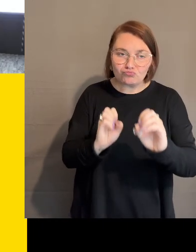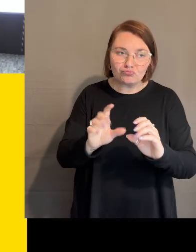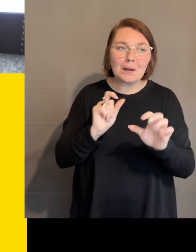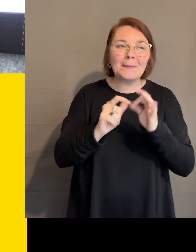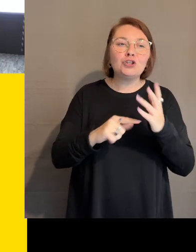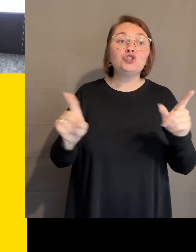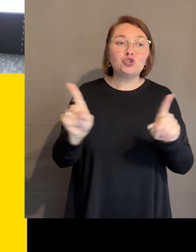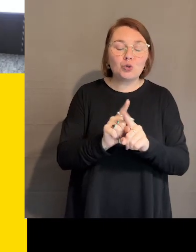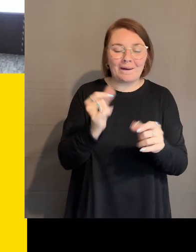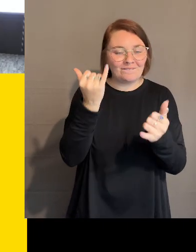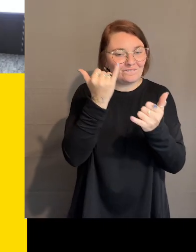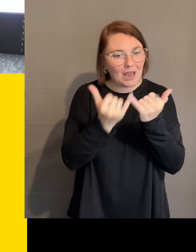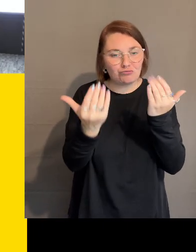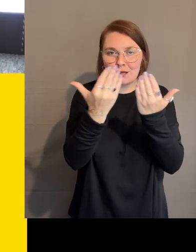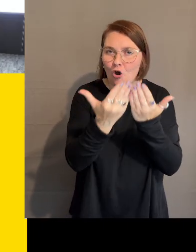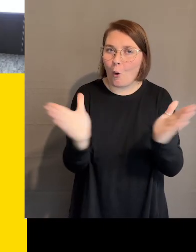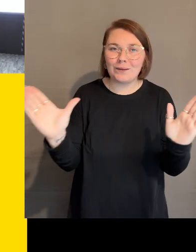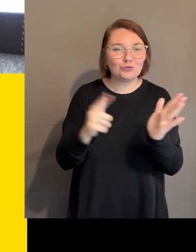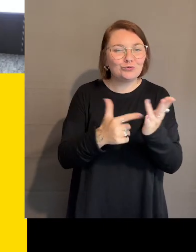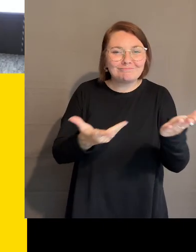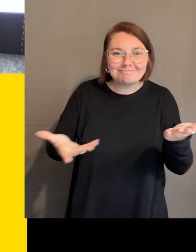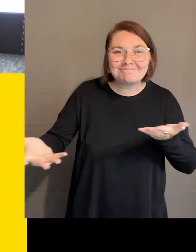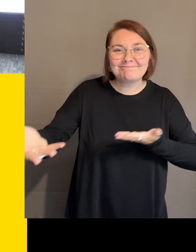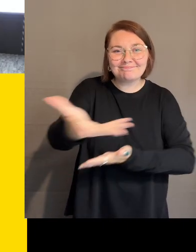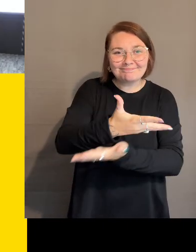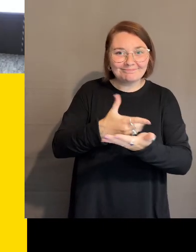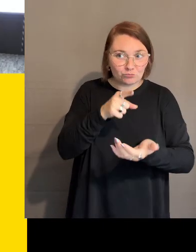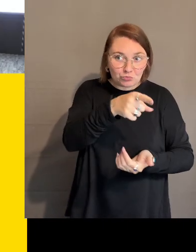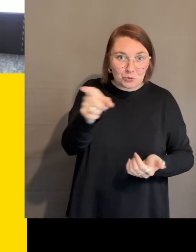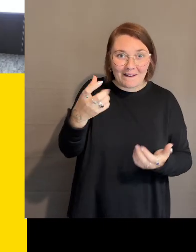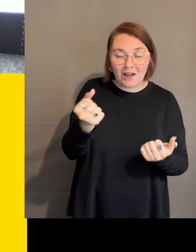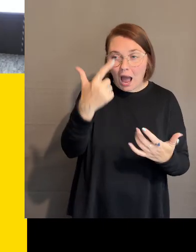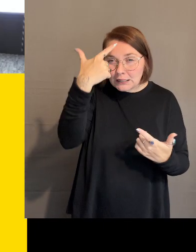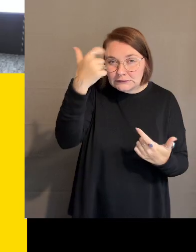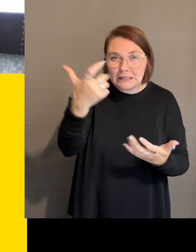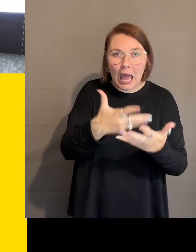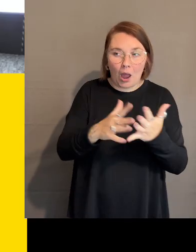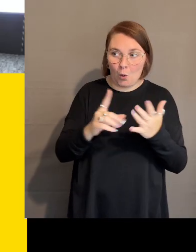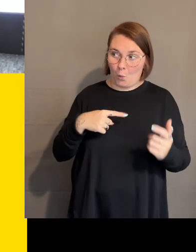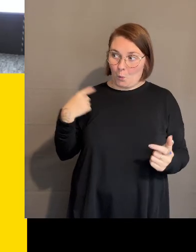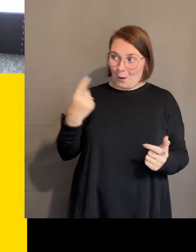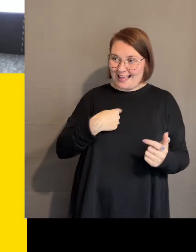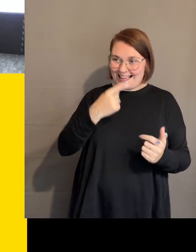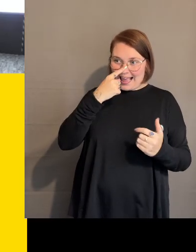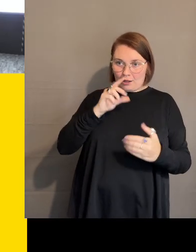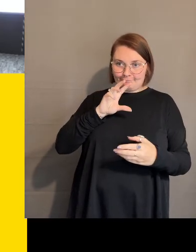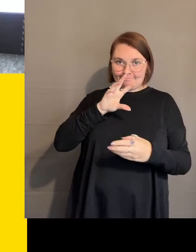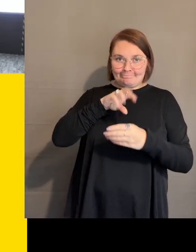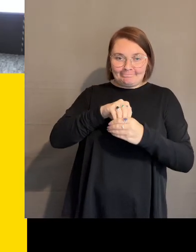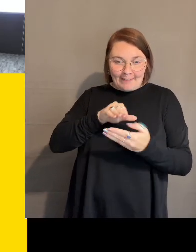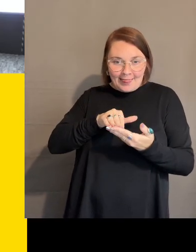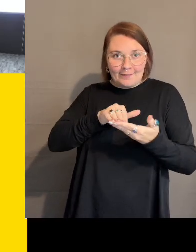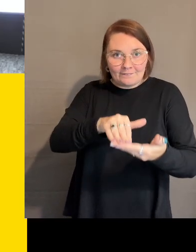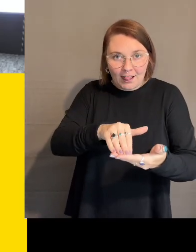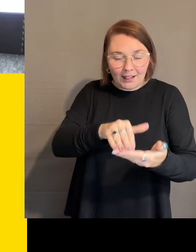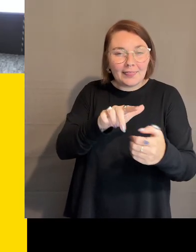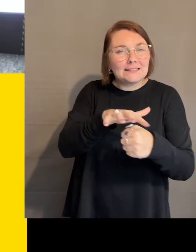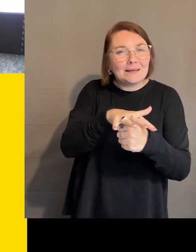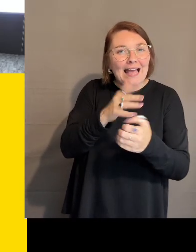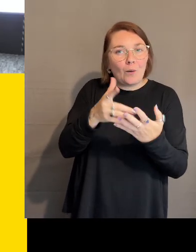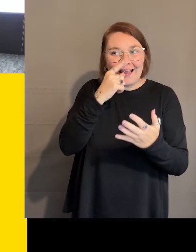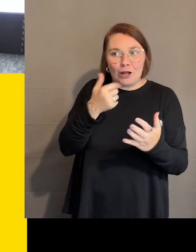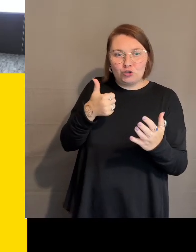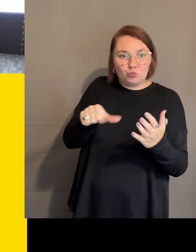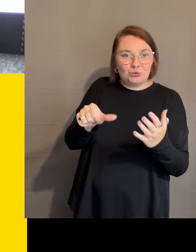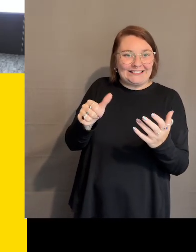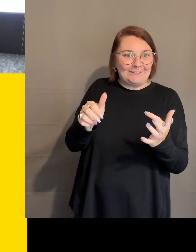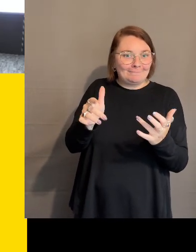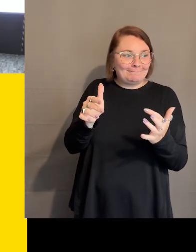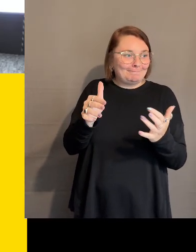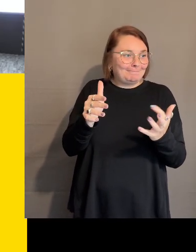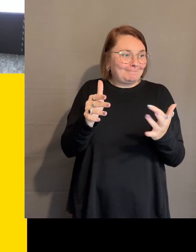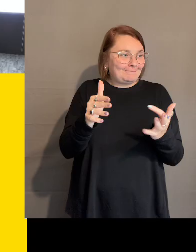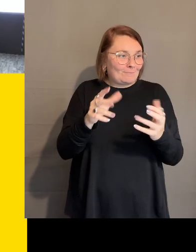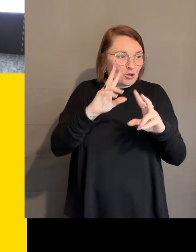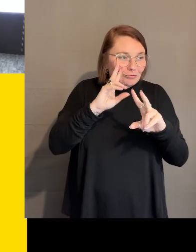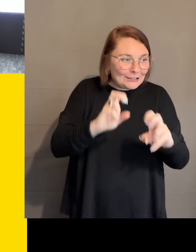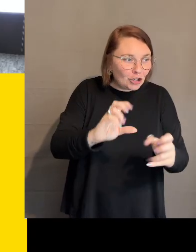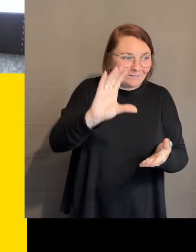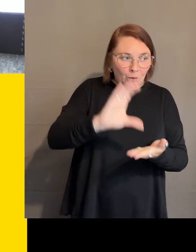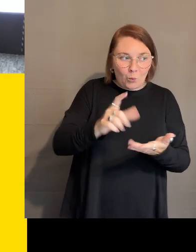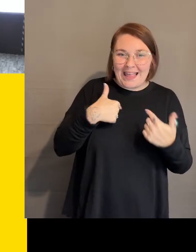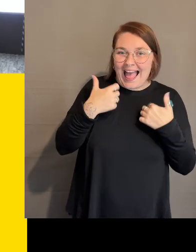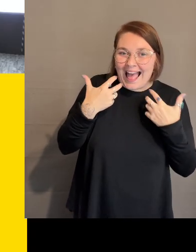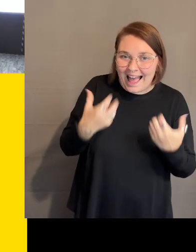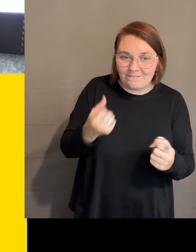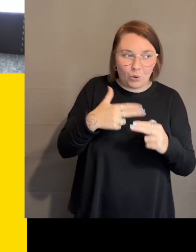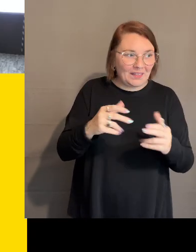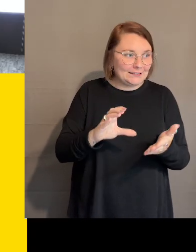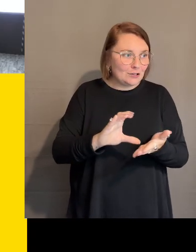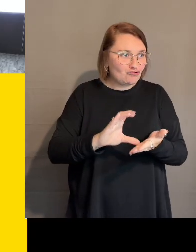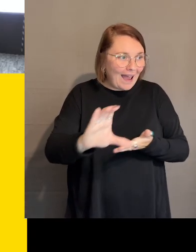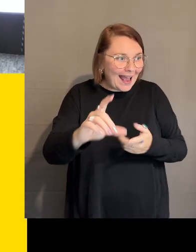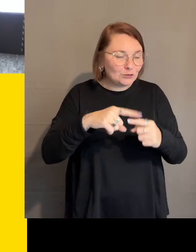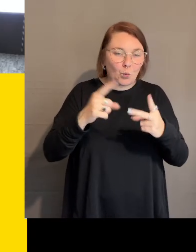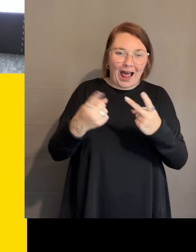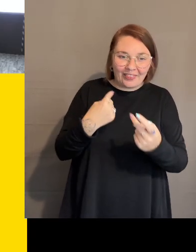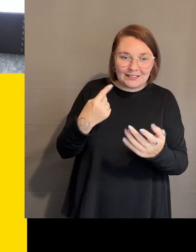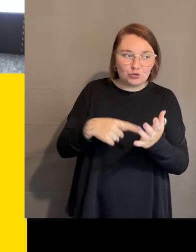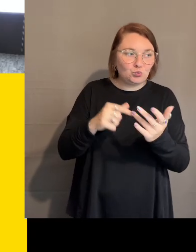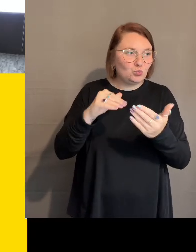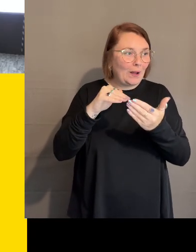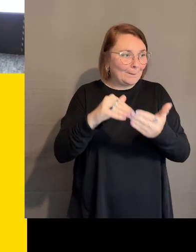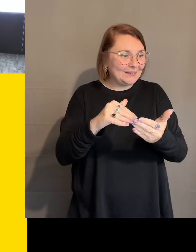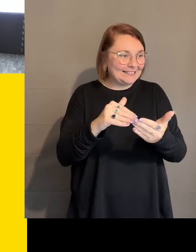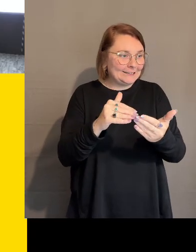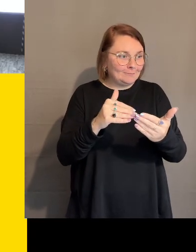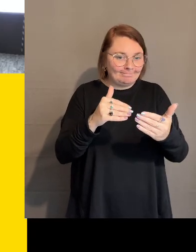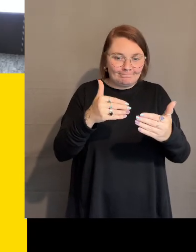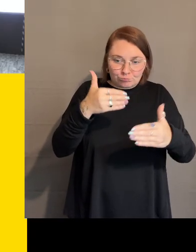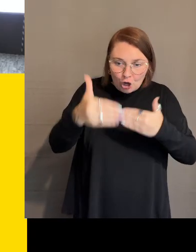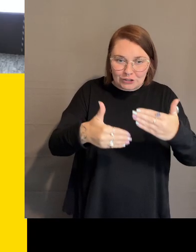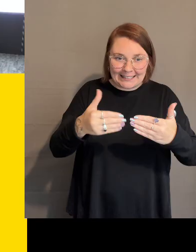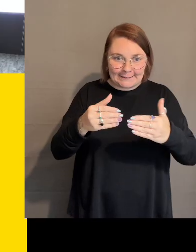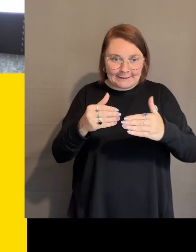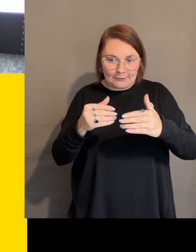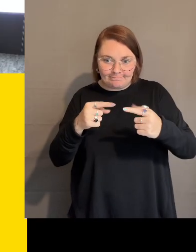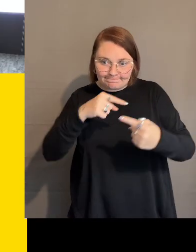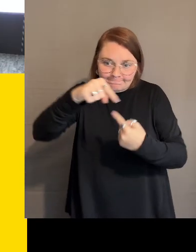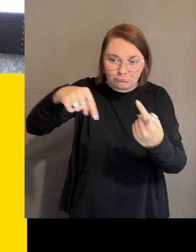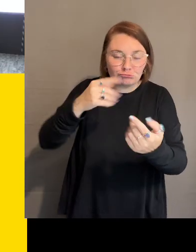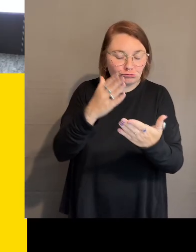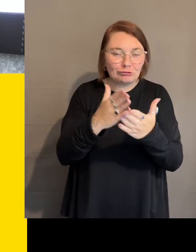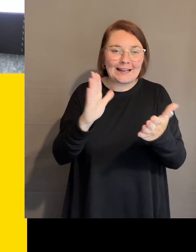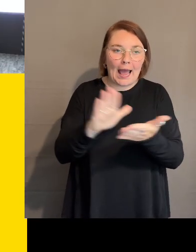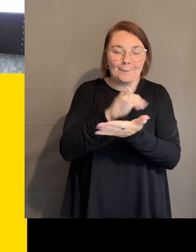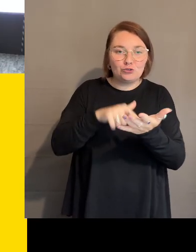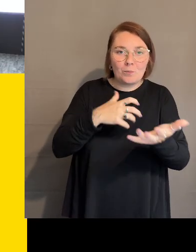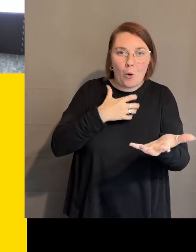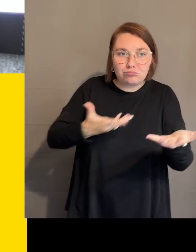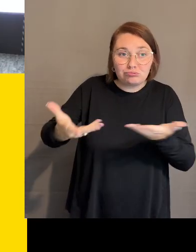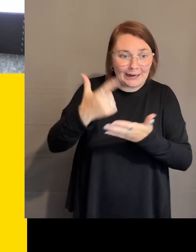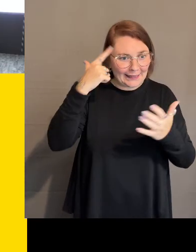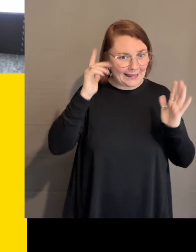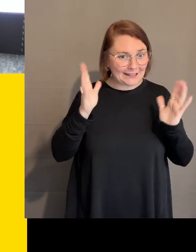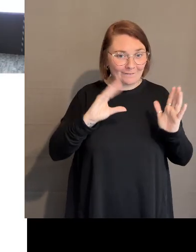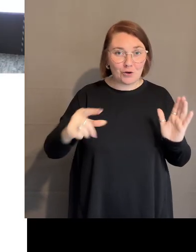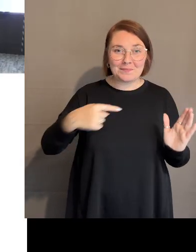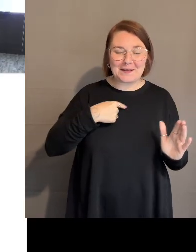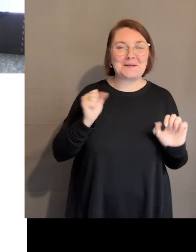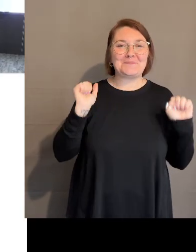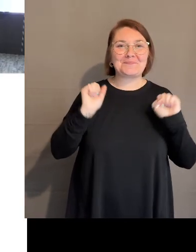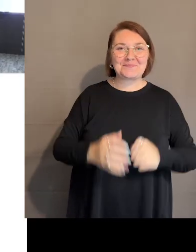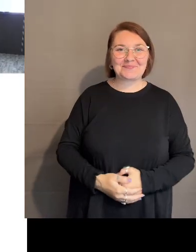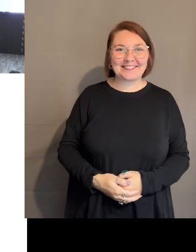But also very open to other discussions. If people have got, ideas of how we can kind of be helpful in this space, how we can kind of leverage the, the research funding that we have for this grant and others, to help feed into this process, then really happy to have that conversation. And I think that's it from me, yeah.